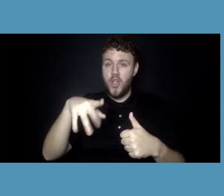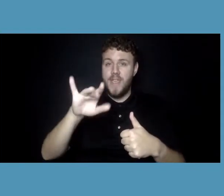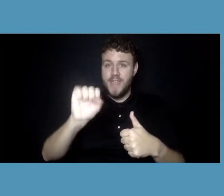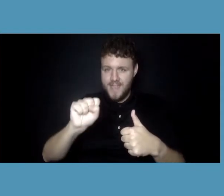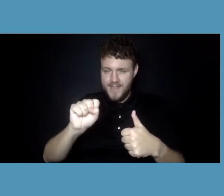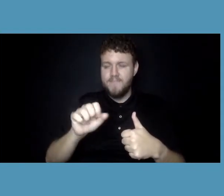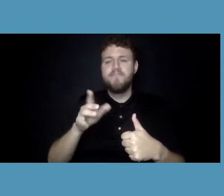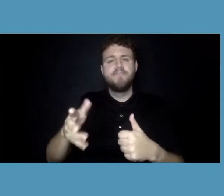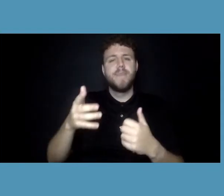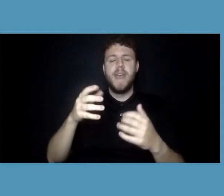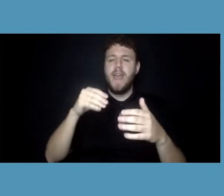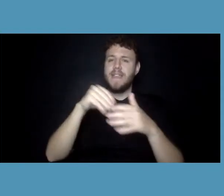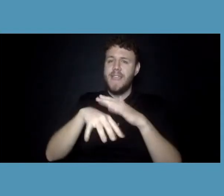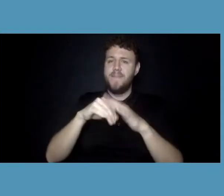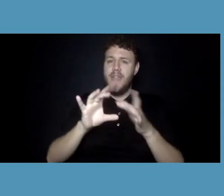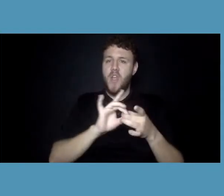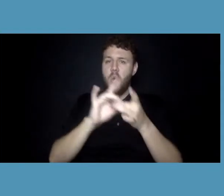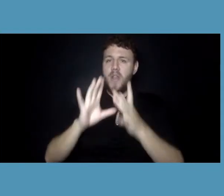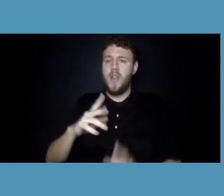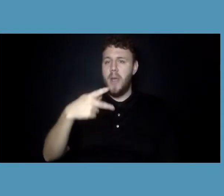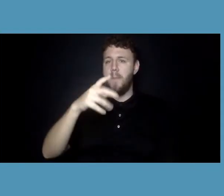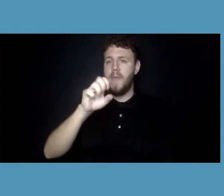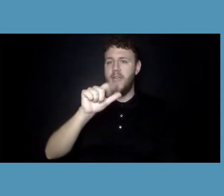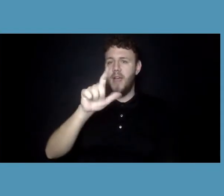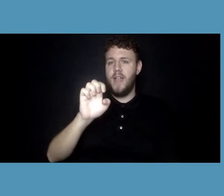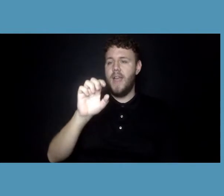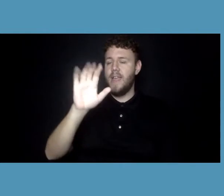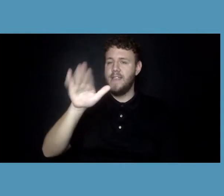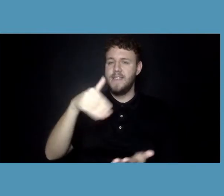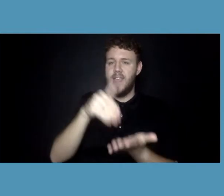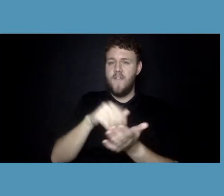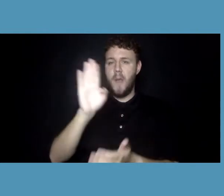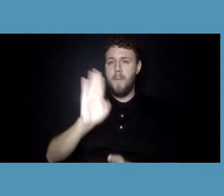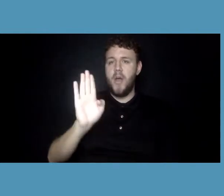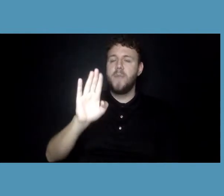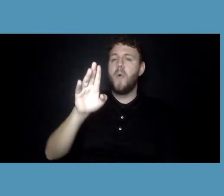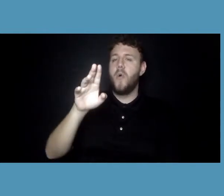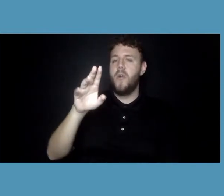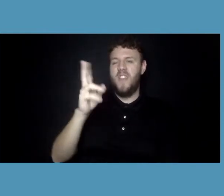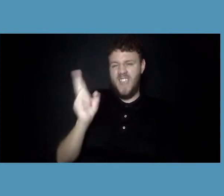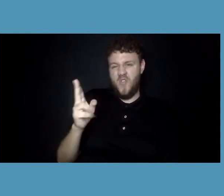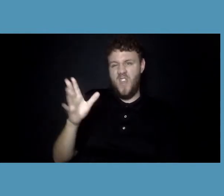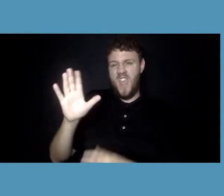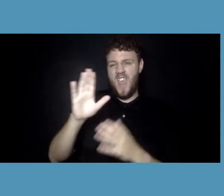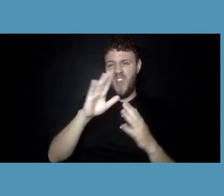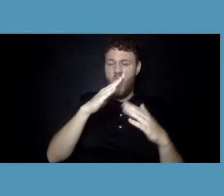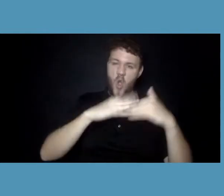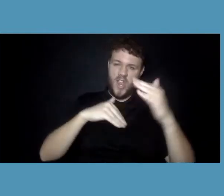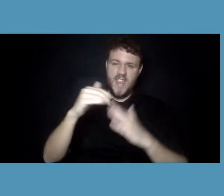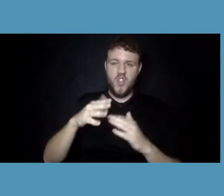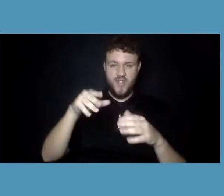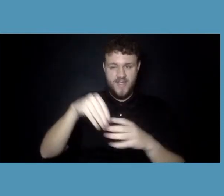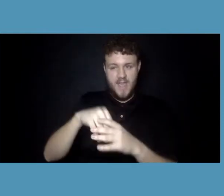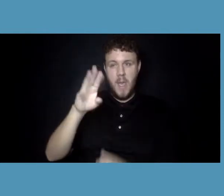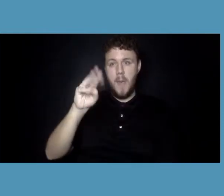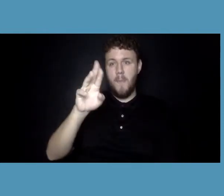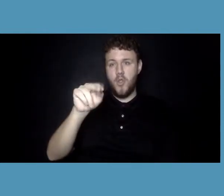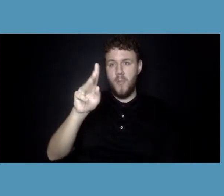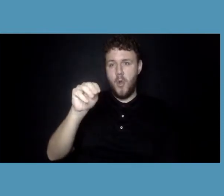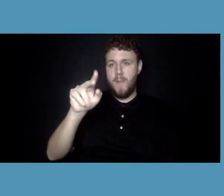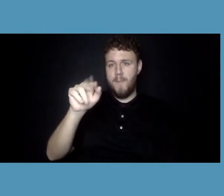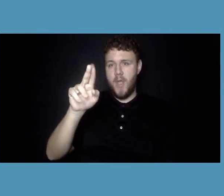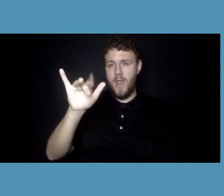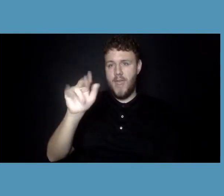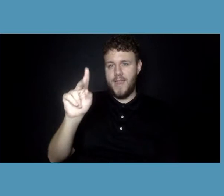coordinator at The Peale Baltimore in Baltimore, Maryland. She will be followed by Katy Menne